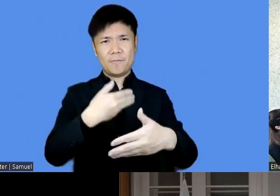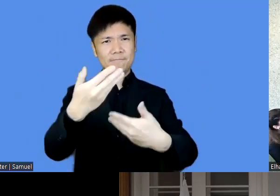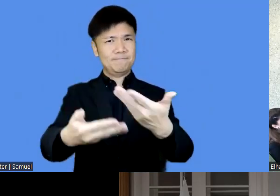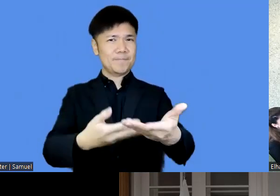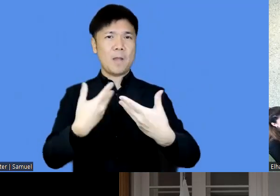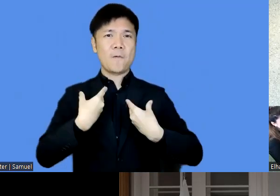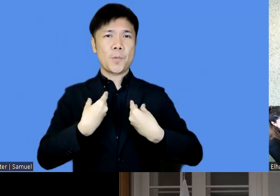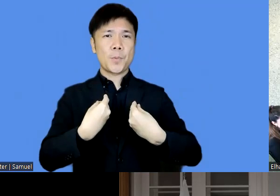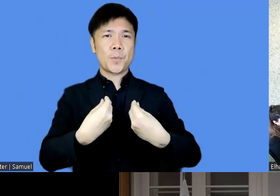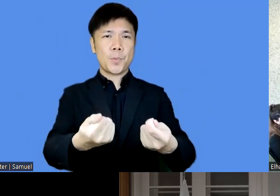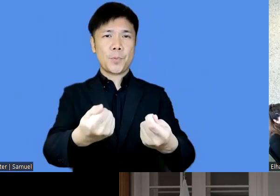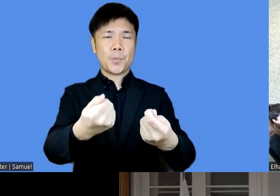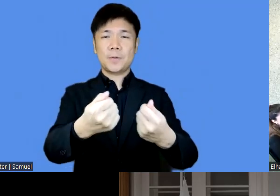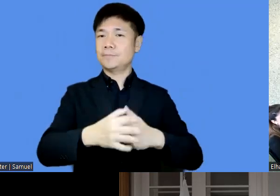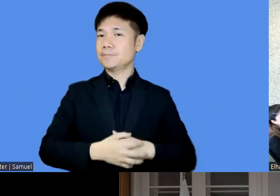stable. Elham Youssefian: Thank you very much William.